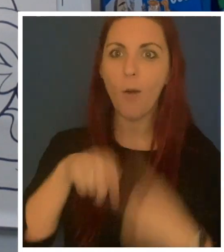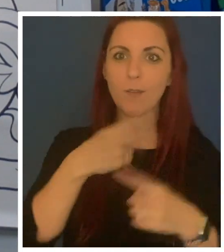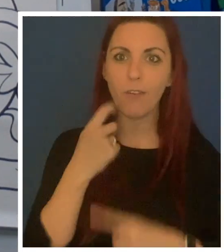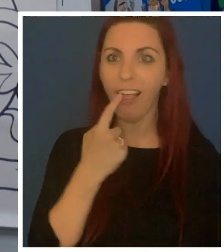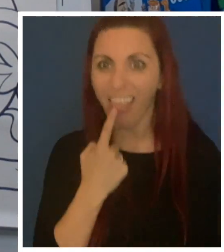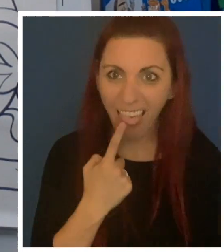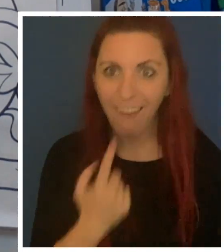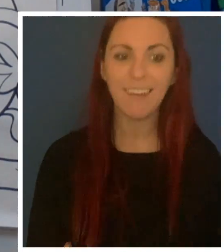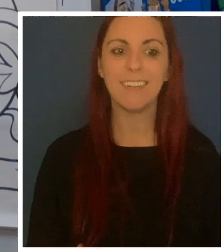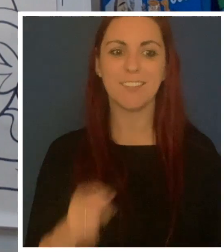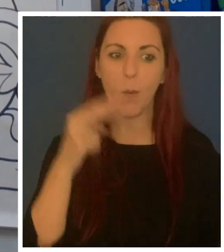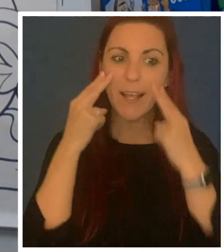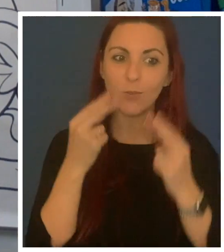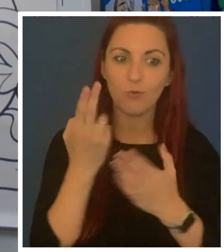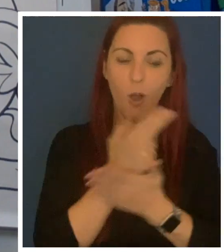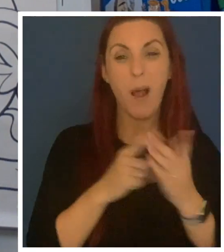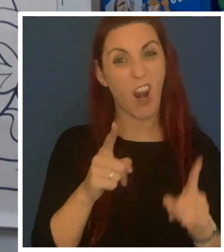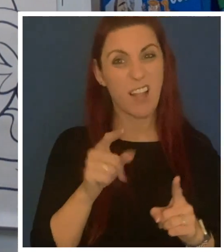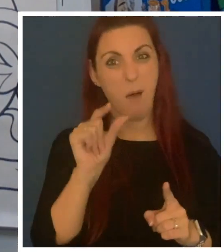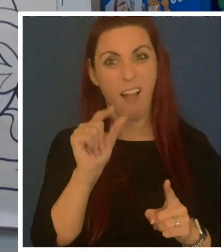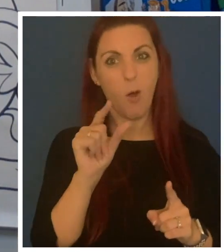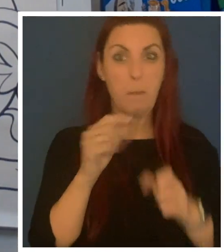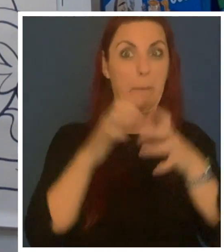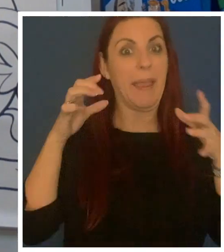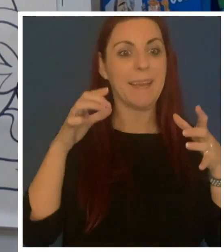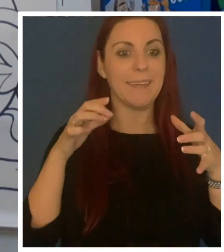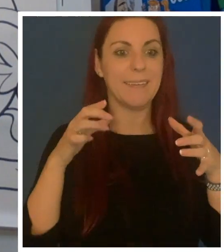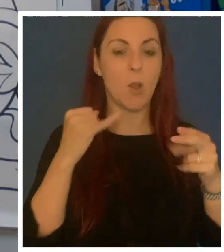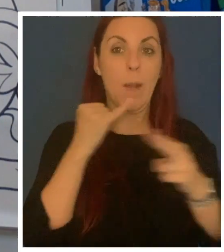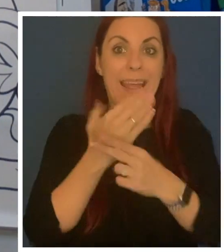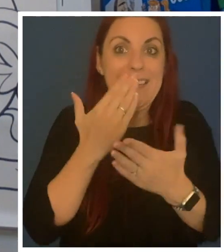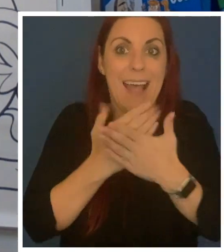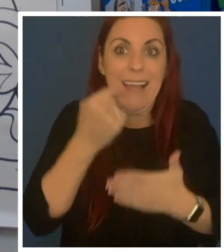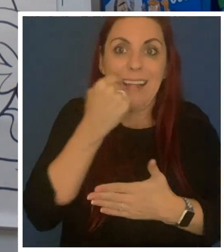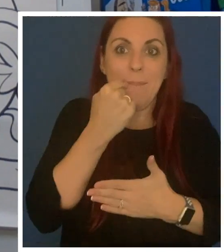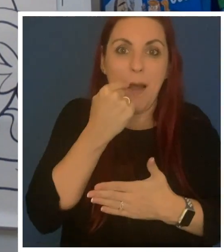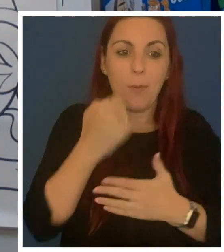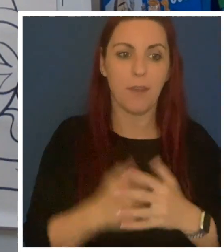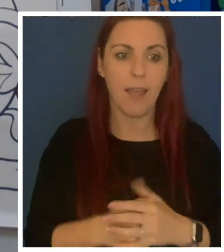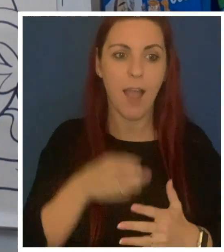We're going to draw his little tongue, well, it's not a little tongue it's a big tongue. So inside his mouth what I'm going to do is I'm going to draw his tongue by just